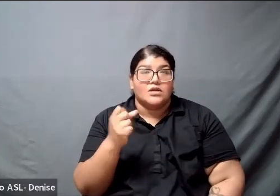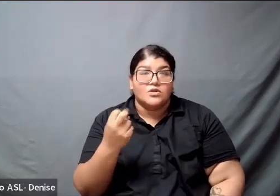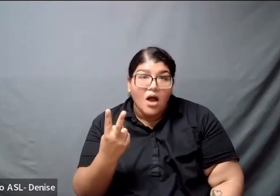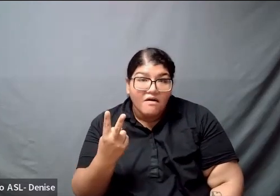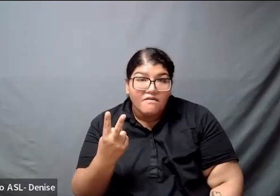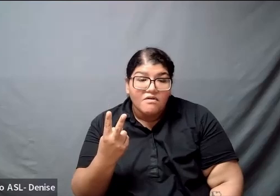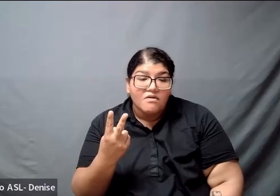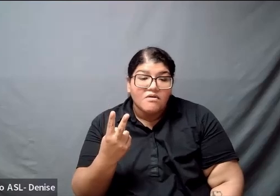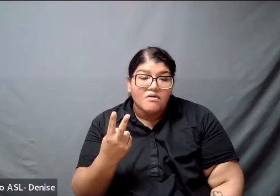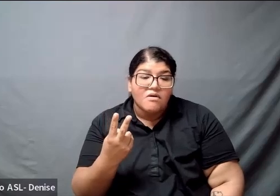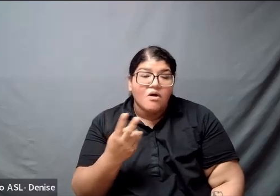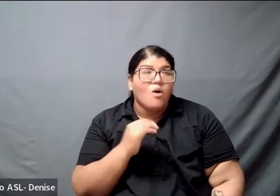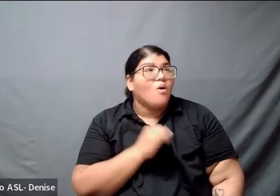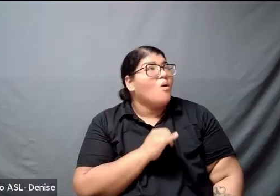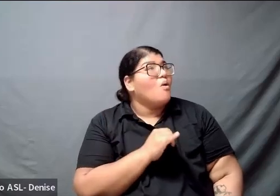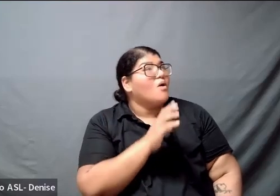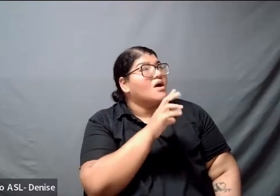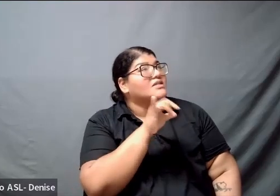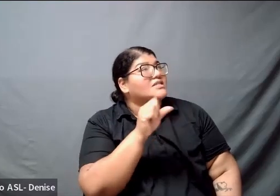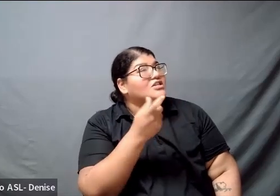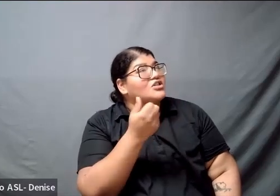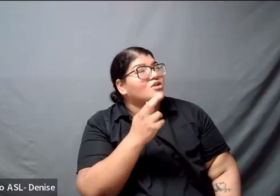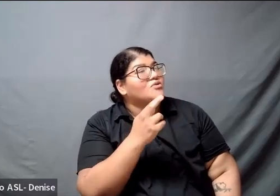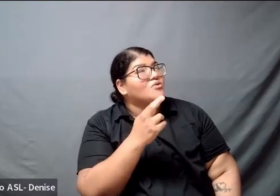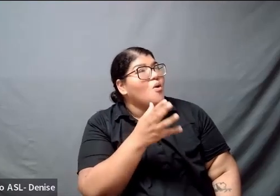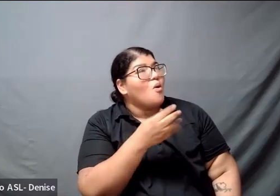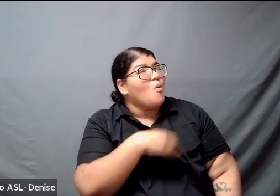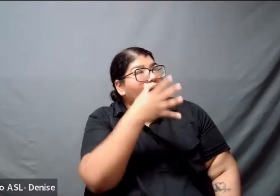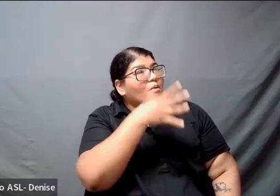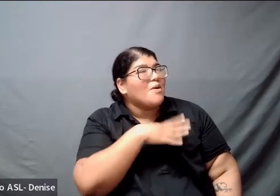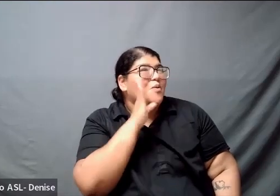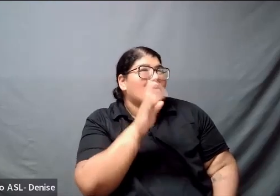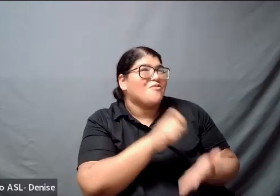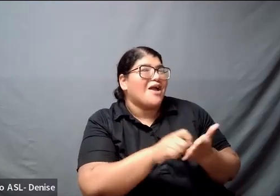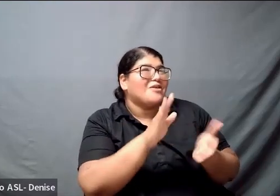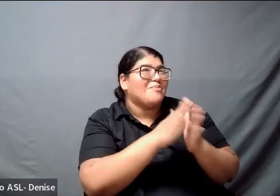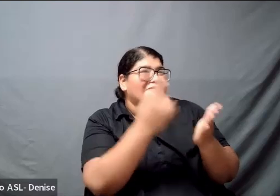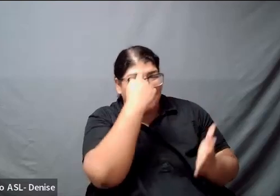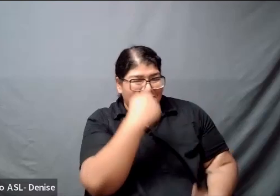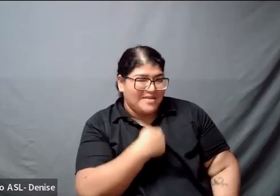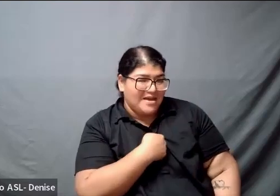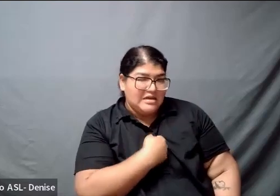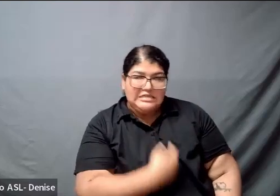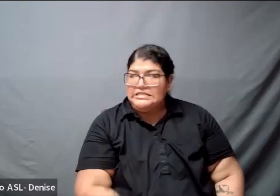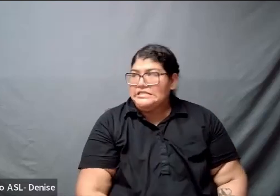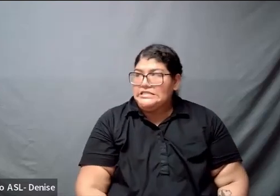well-meaning cisgender white lady who's going to write the book for me. I'm not going to have that. So I had to get the book done. And in fact,